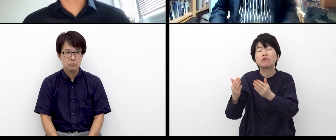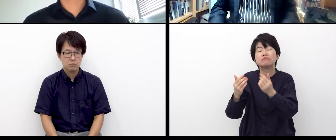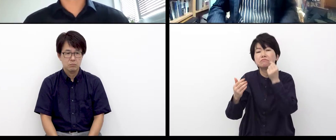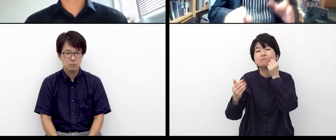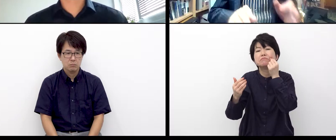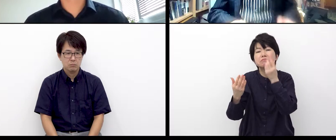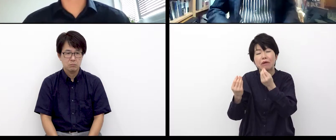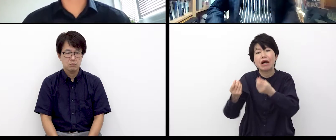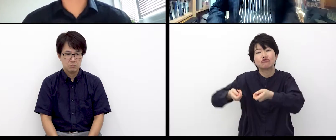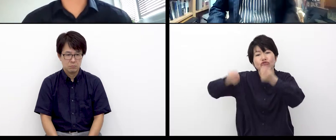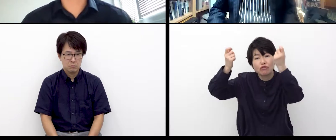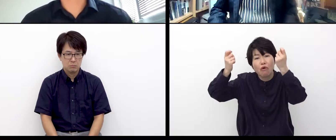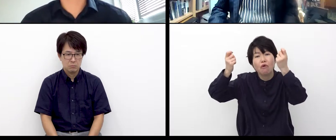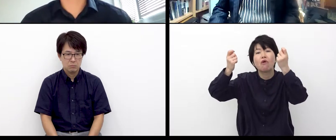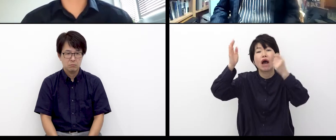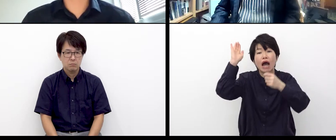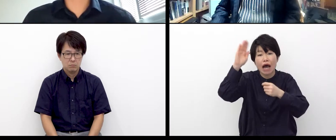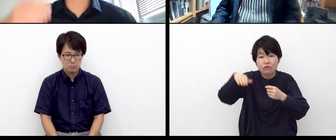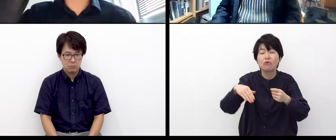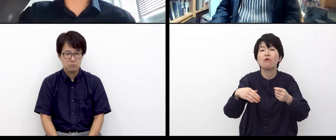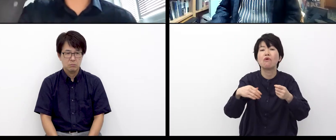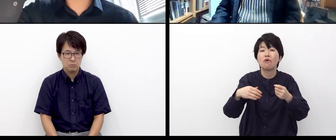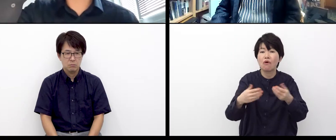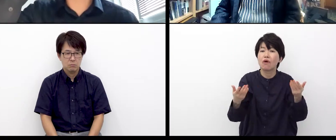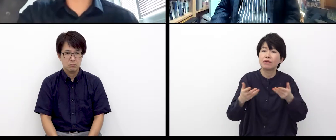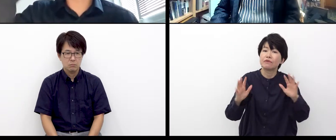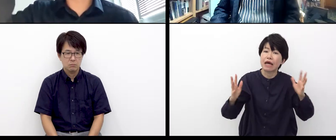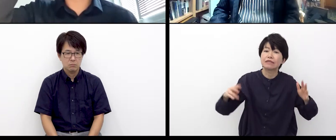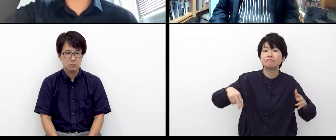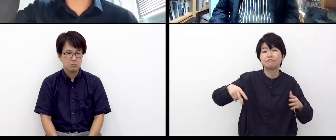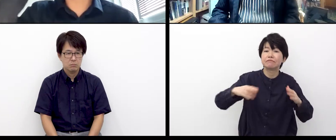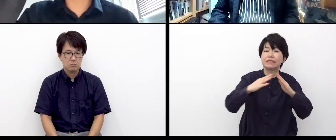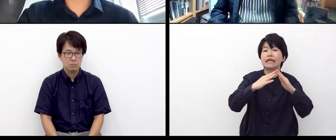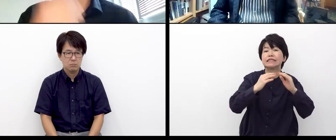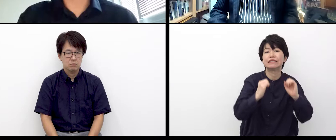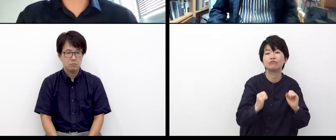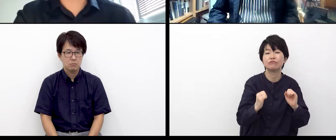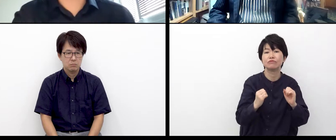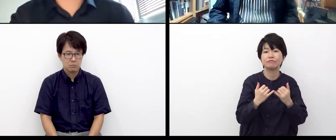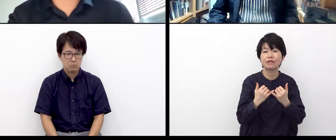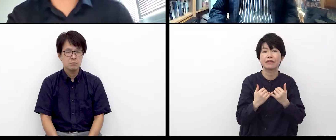and then didn’t do anything while staying at home. I think it’s a close case to what we call “hikikomori” now.